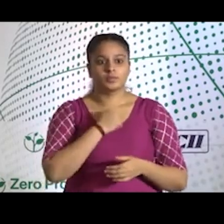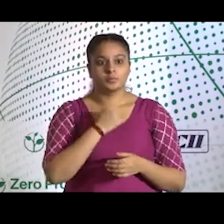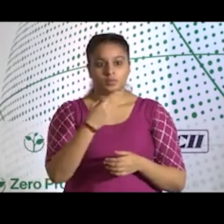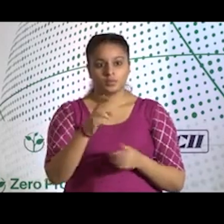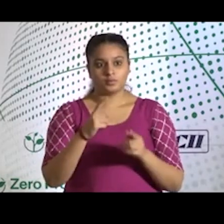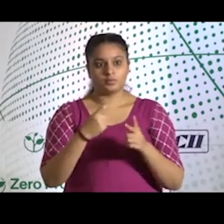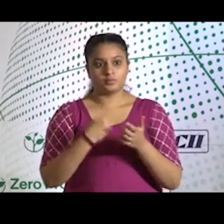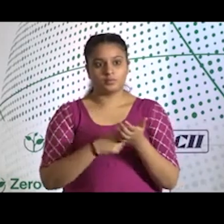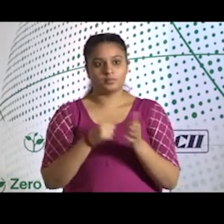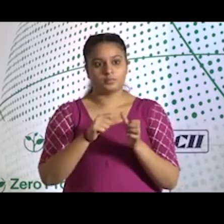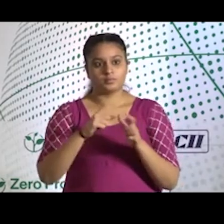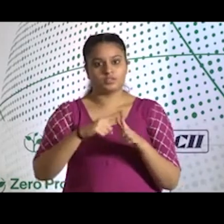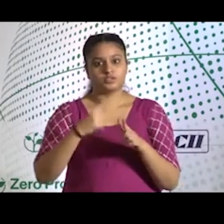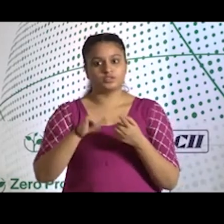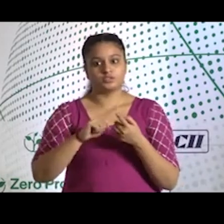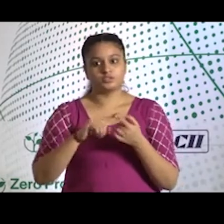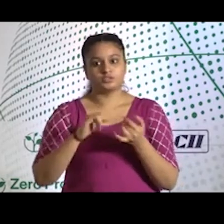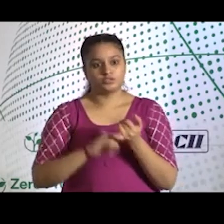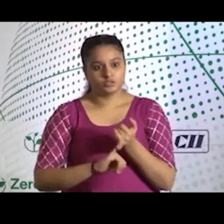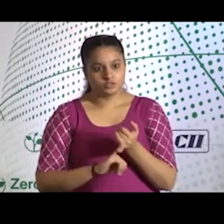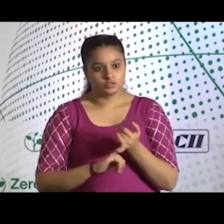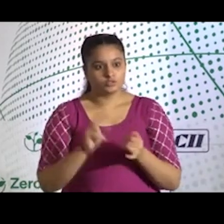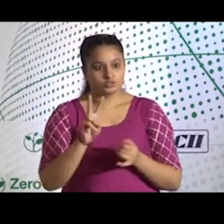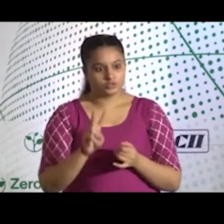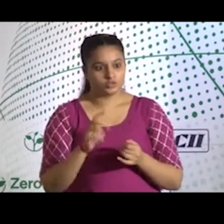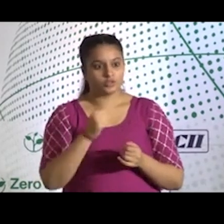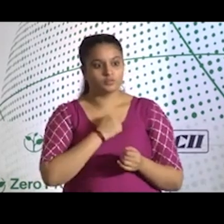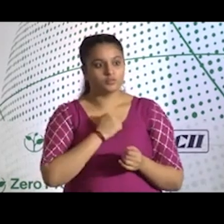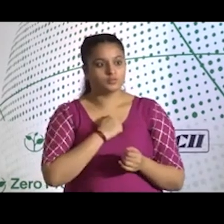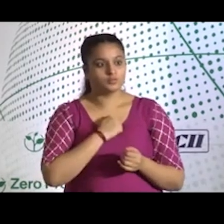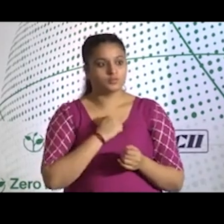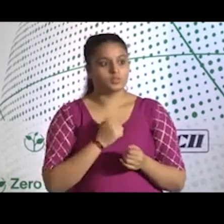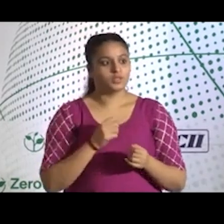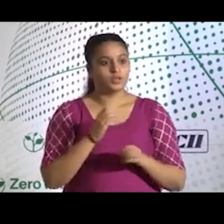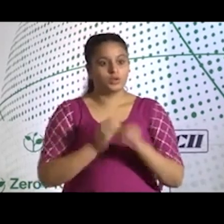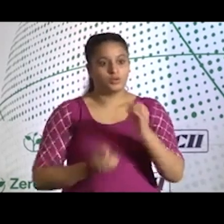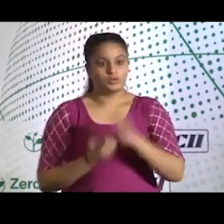and I work for such an organization working with blind people. Great to see me know.